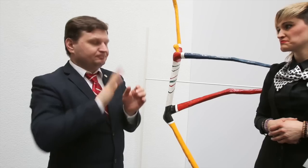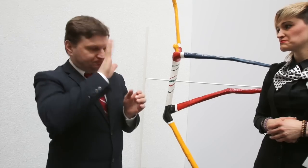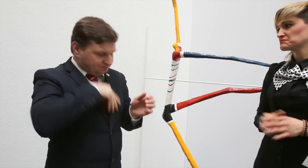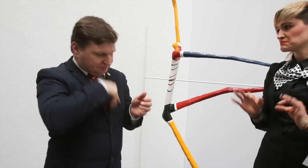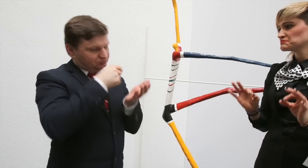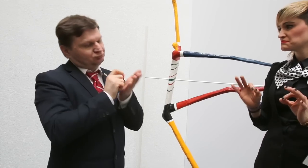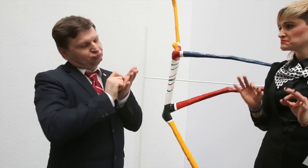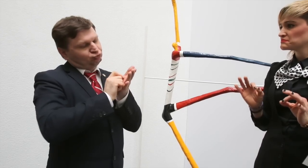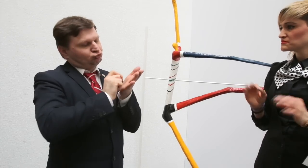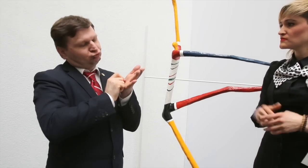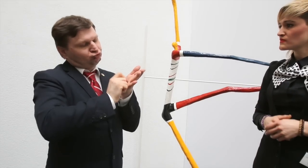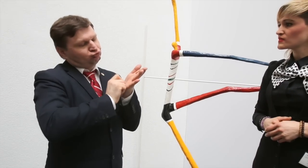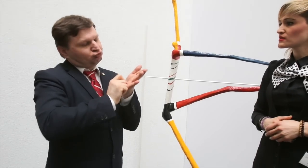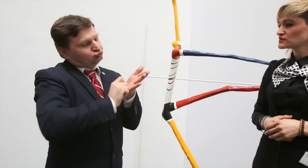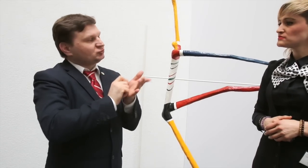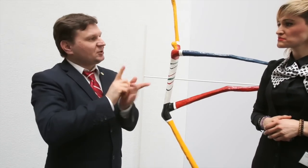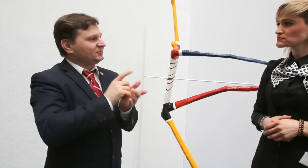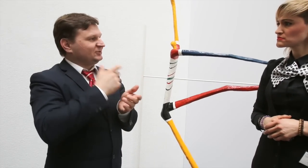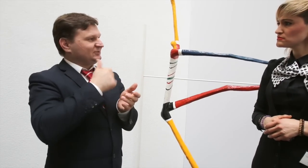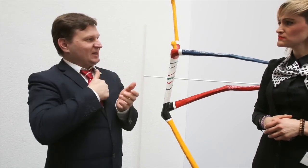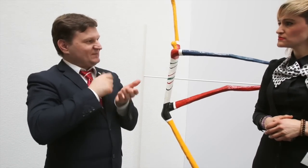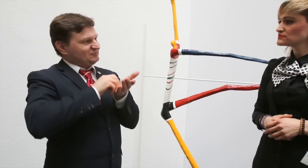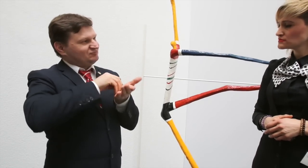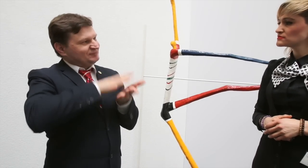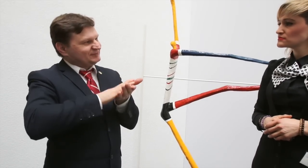He then took personal notes.